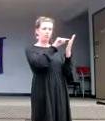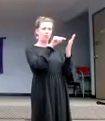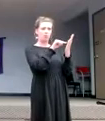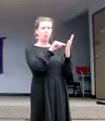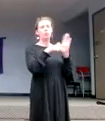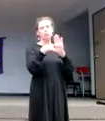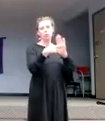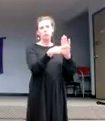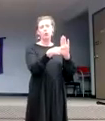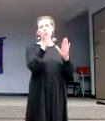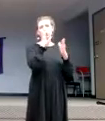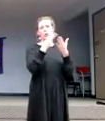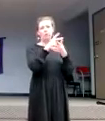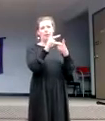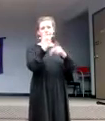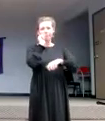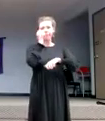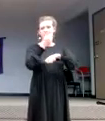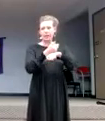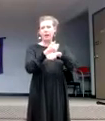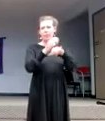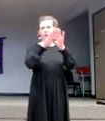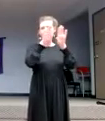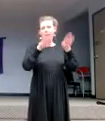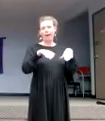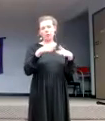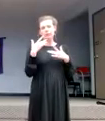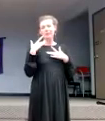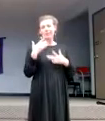essentially you'll find a good place for that. Most conveniently, that is mounted onto the